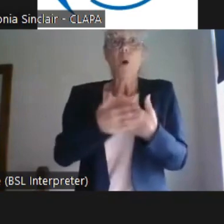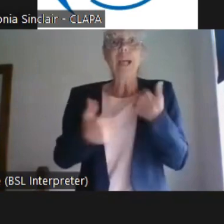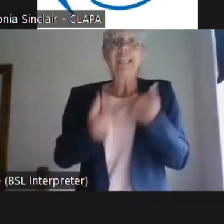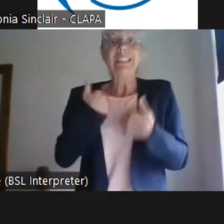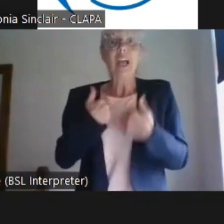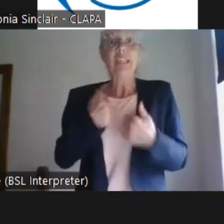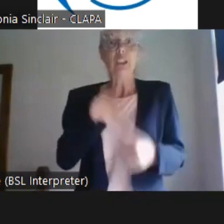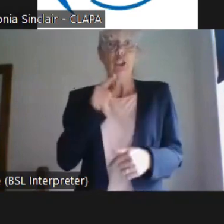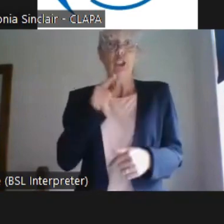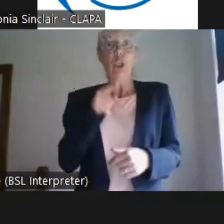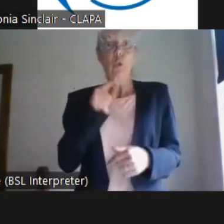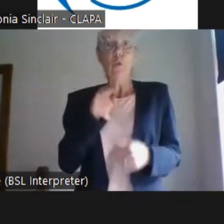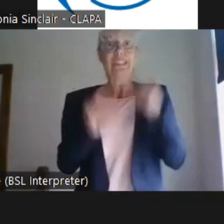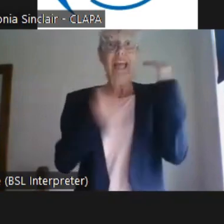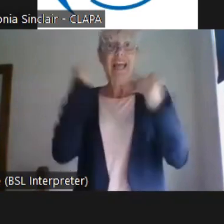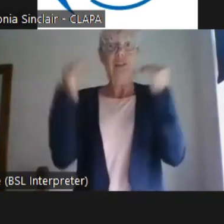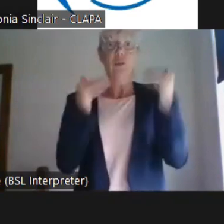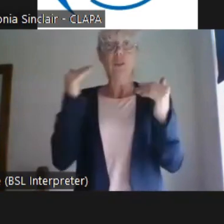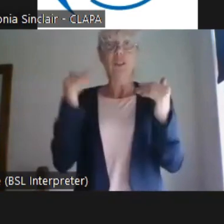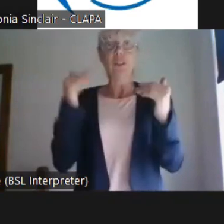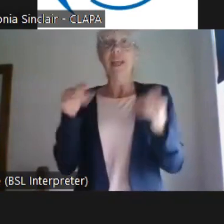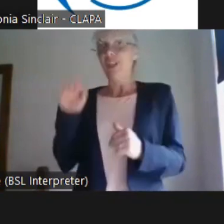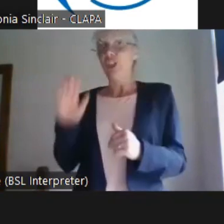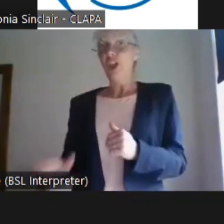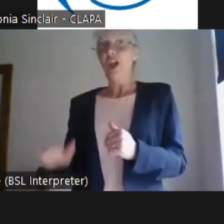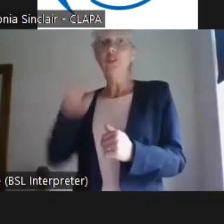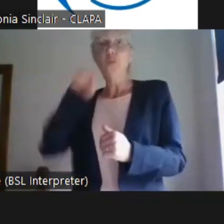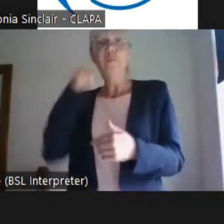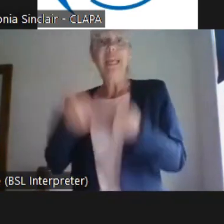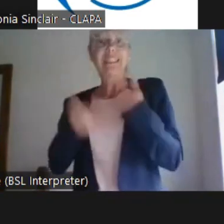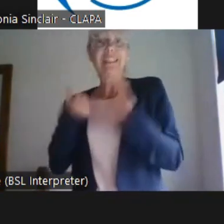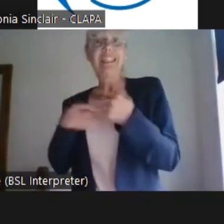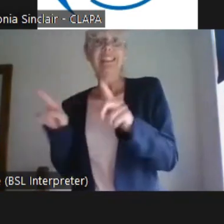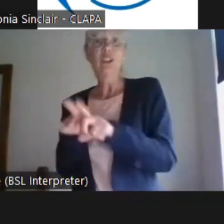of the adult the more excited they'll be as well and you can bring things out and you